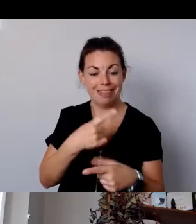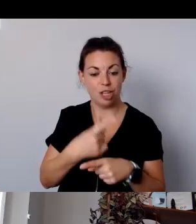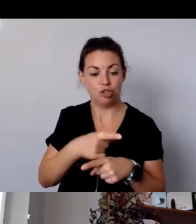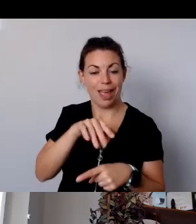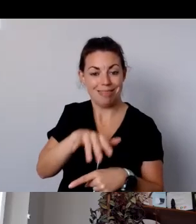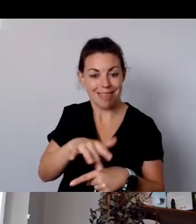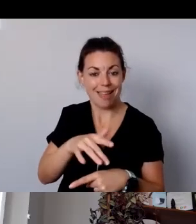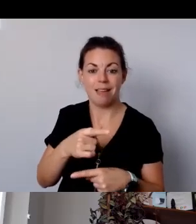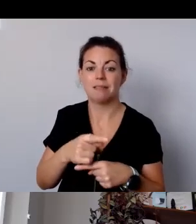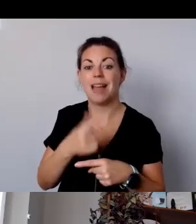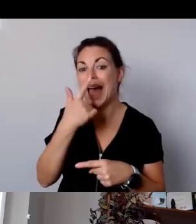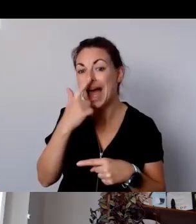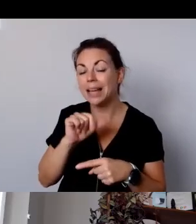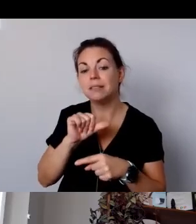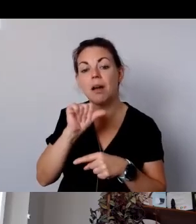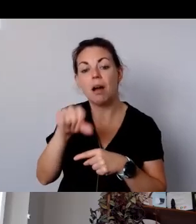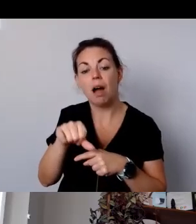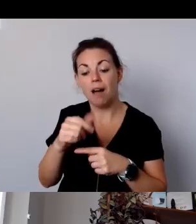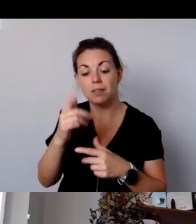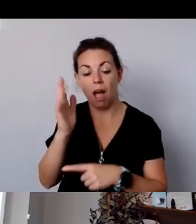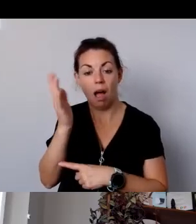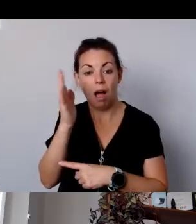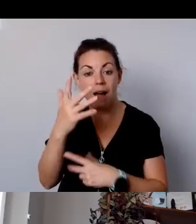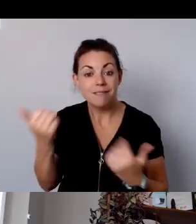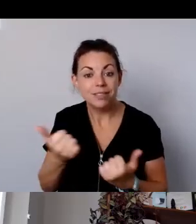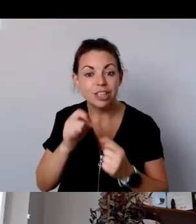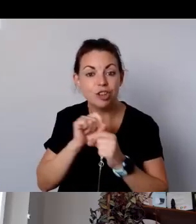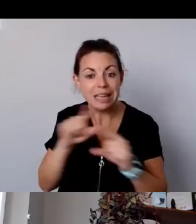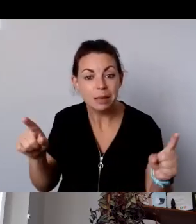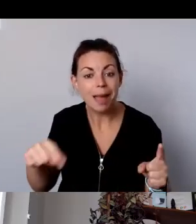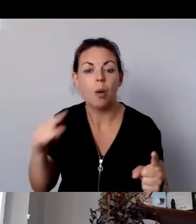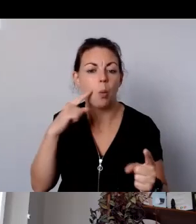in the post-webinar e-mail. If you already had a look at all the information